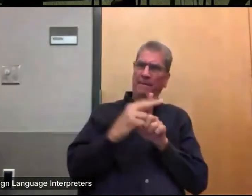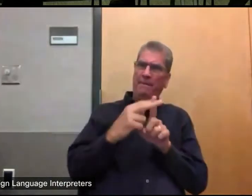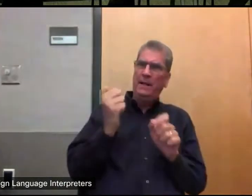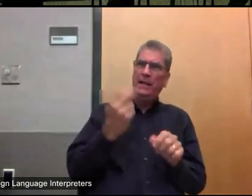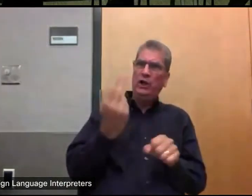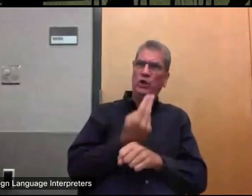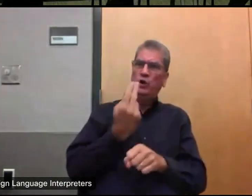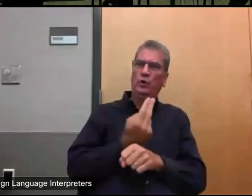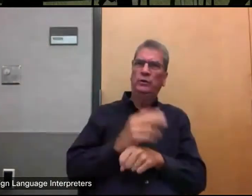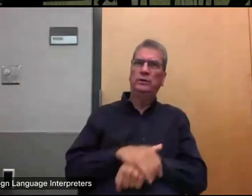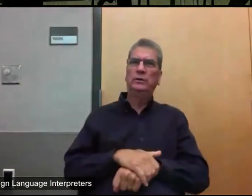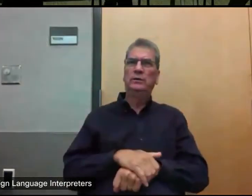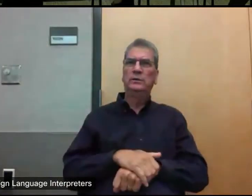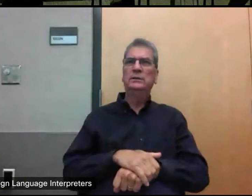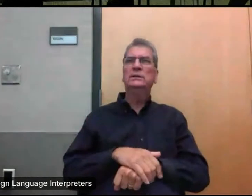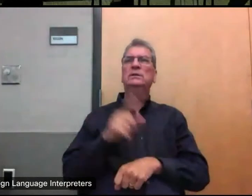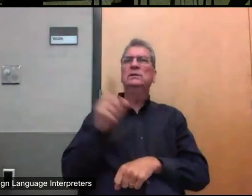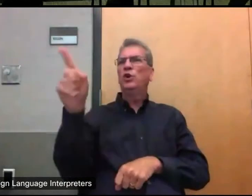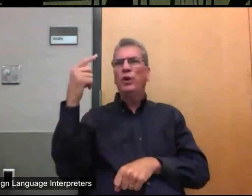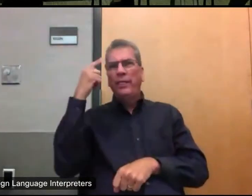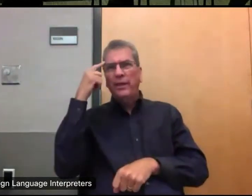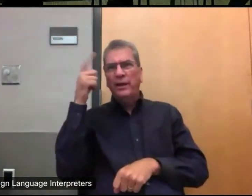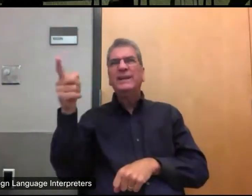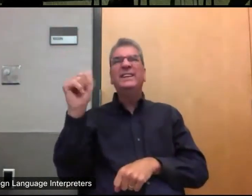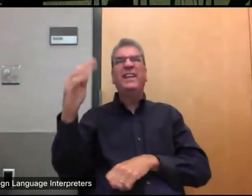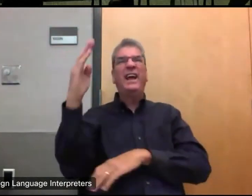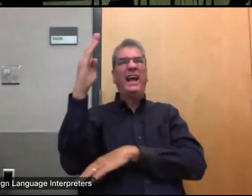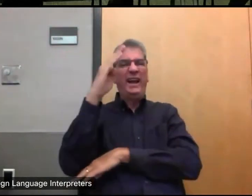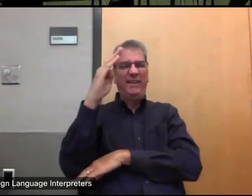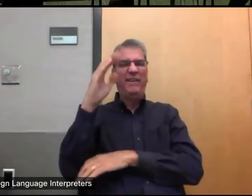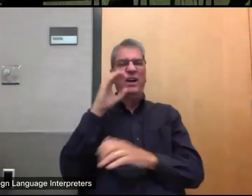Yeah, you know, I think that and I know the afternoon conversation really does focus on